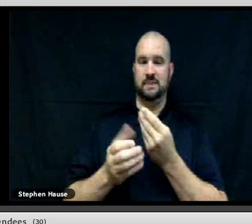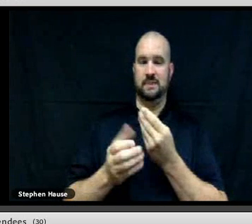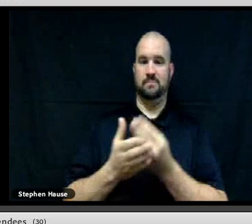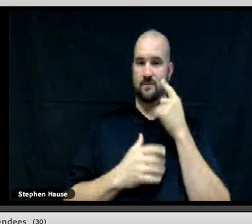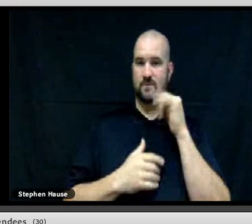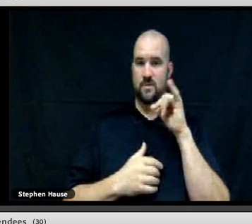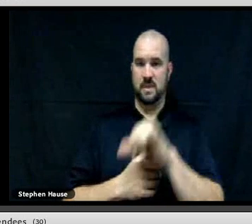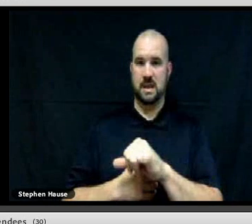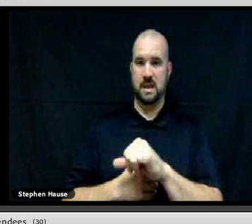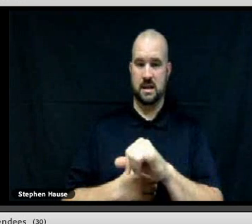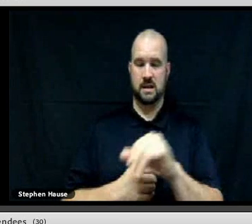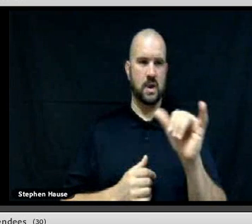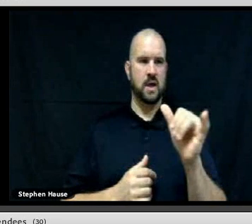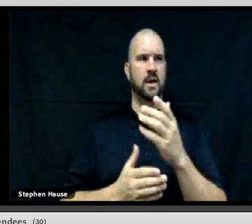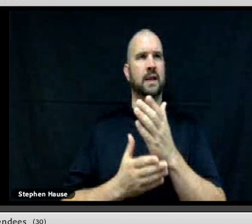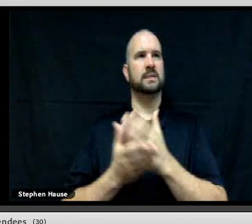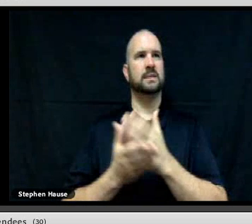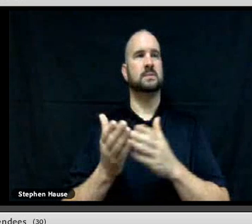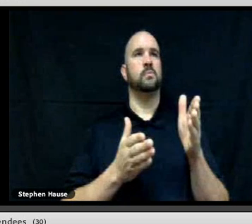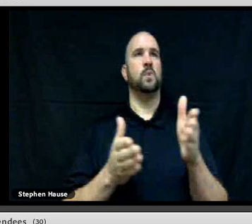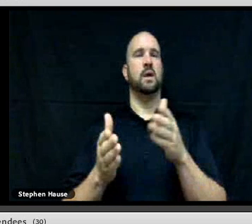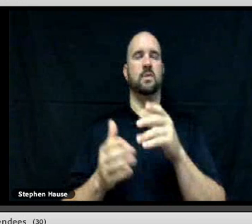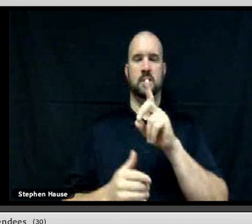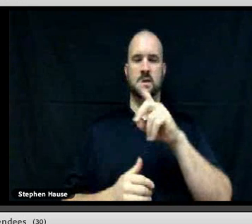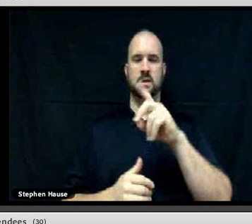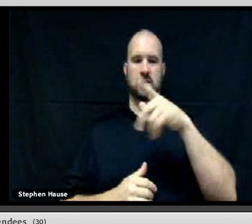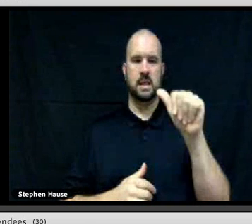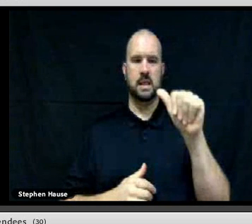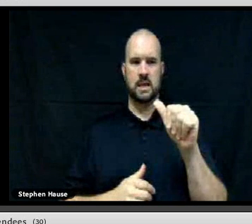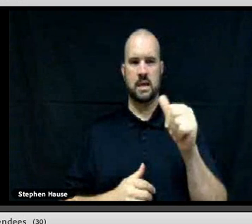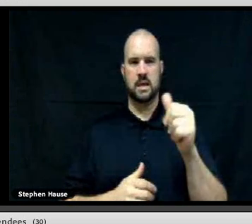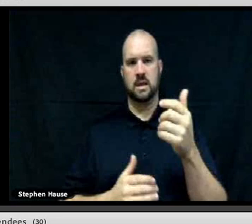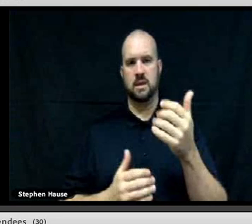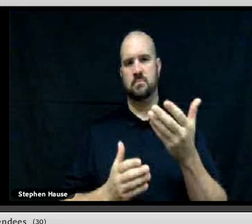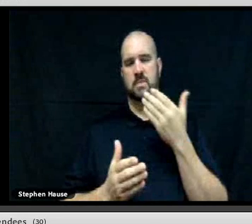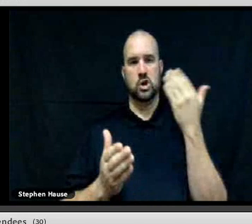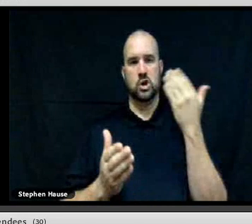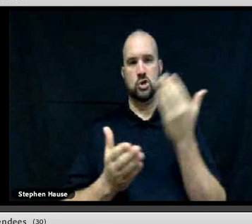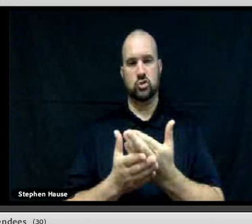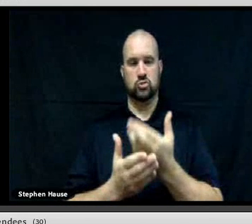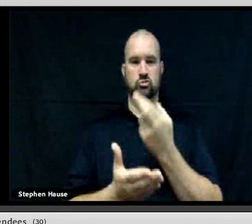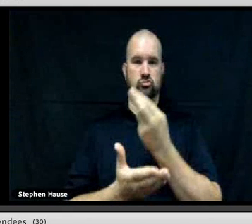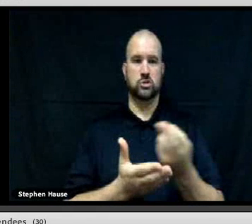would be sort of a good venue to put these objects and have them develop an API.